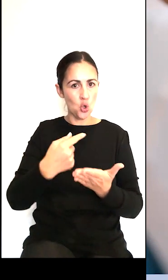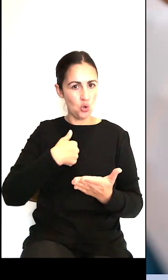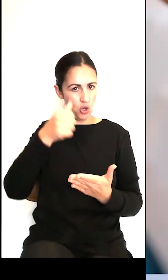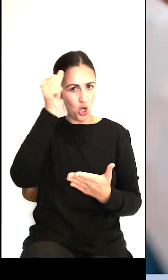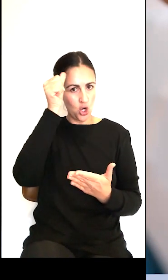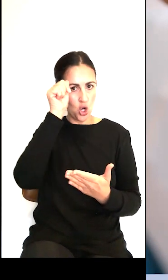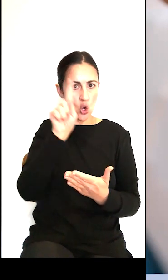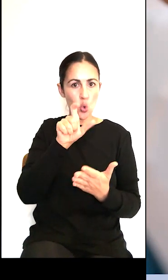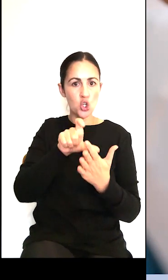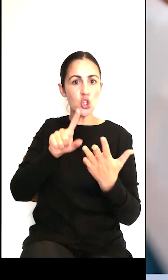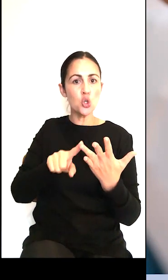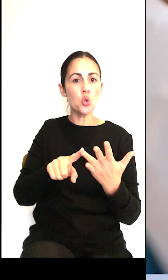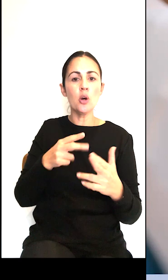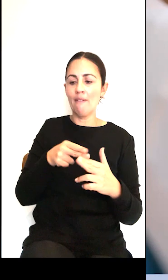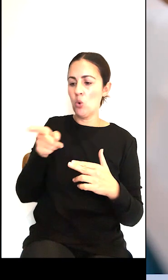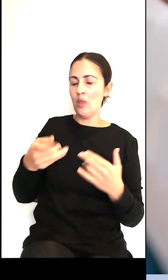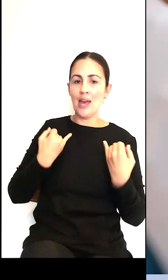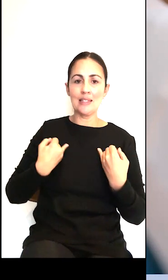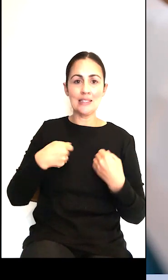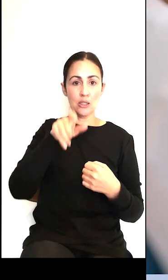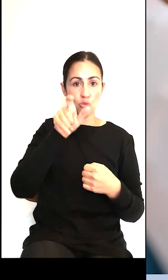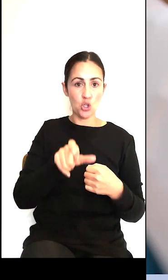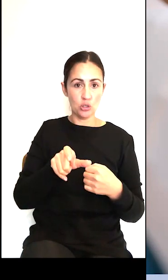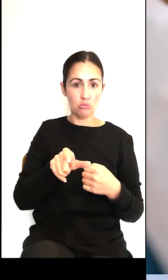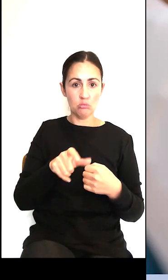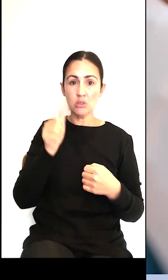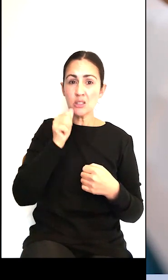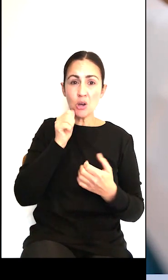but specifically with regards to how we can ensure that the